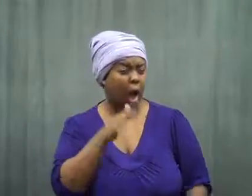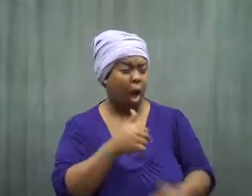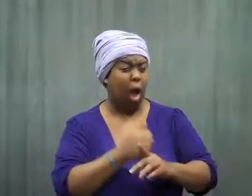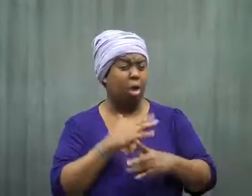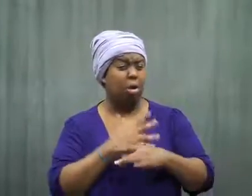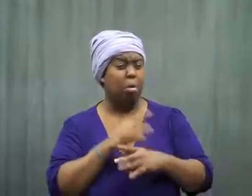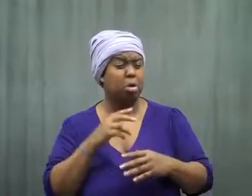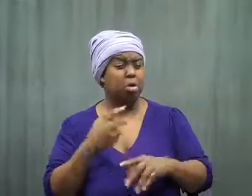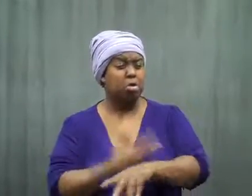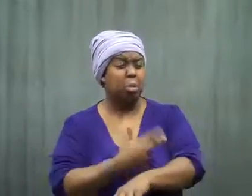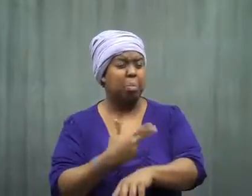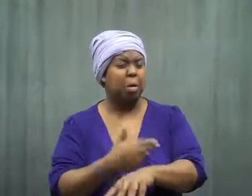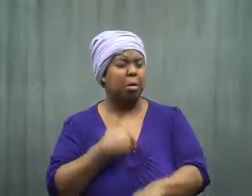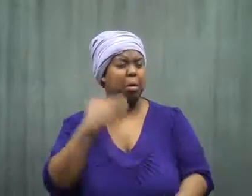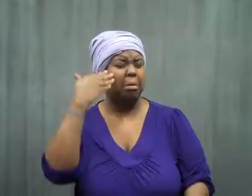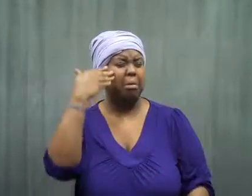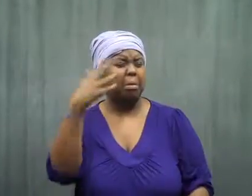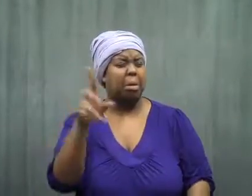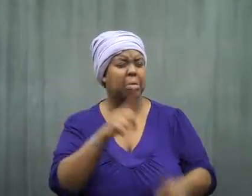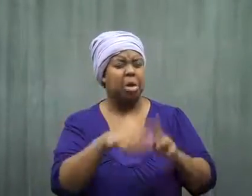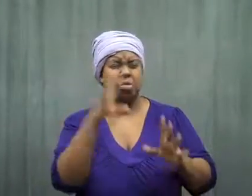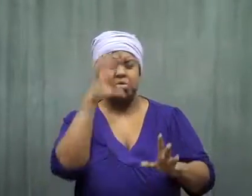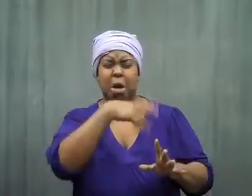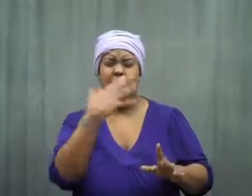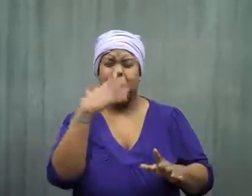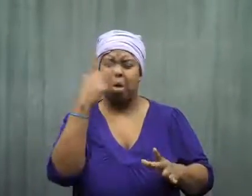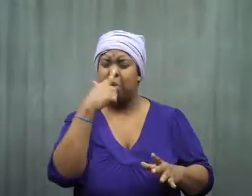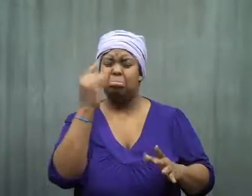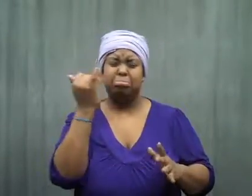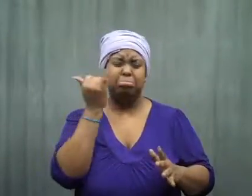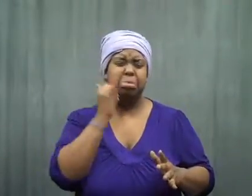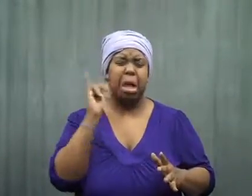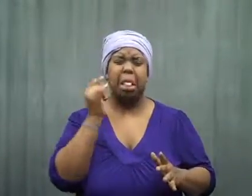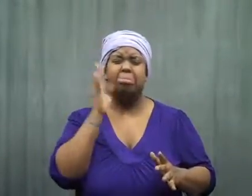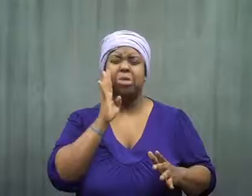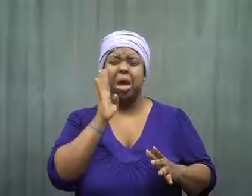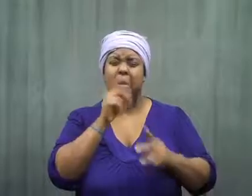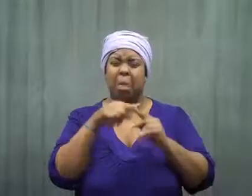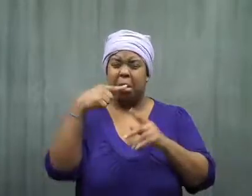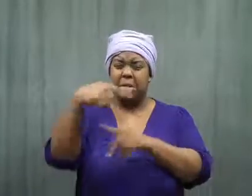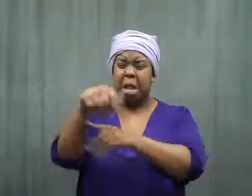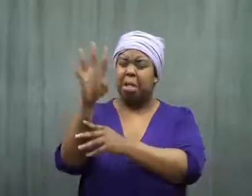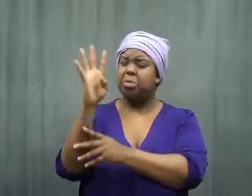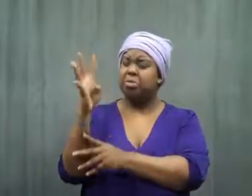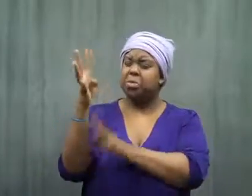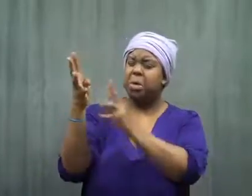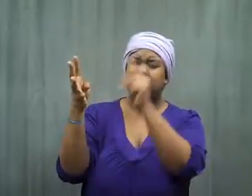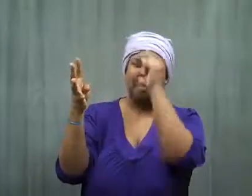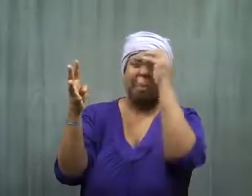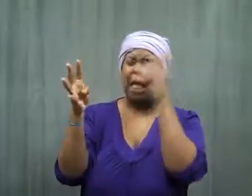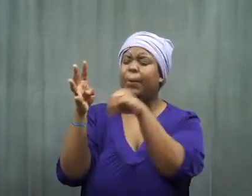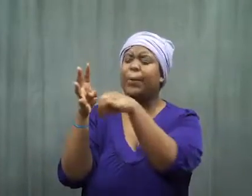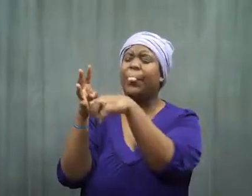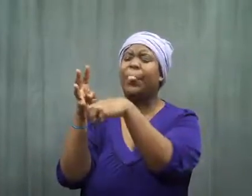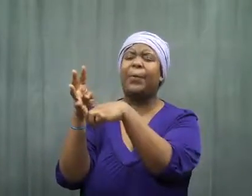I didn't know if it was a German Shepherd, it had odd coloring, like blonde and brown.